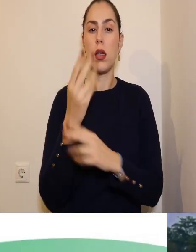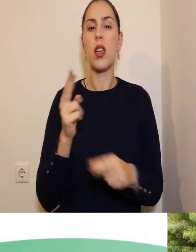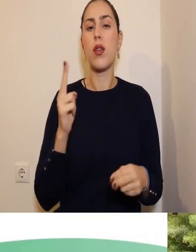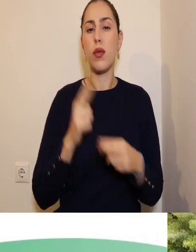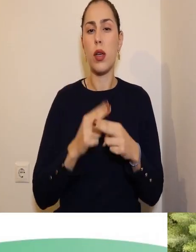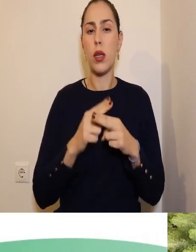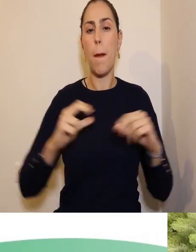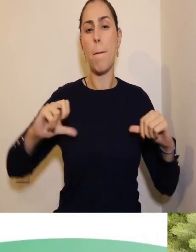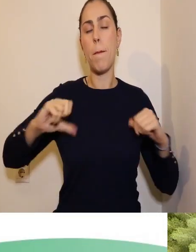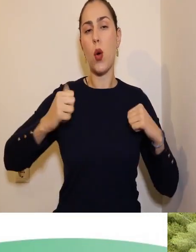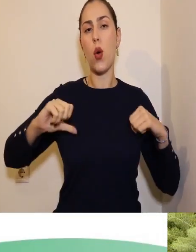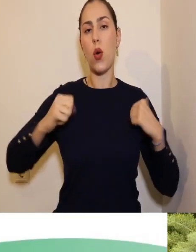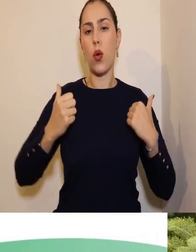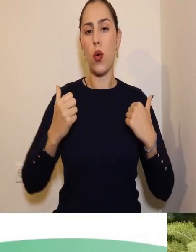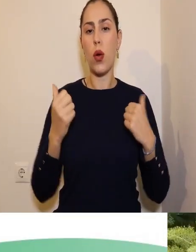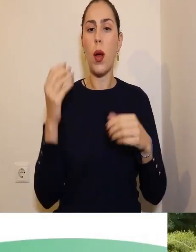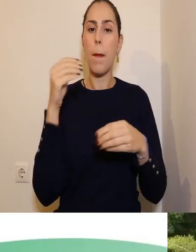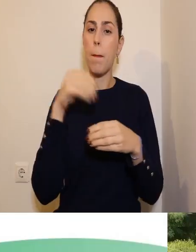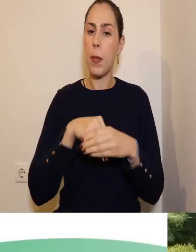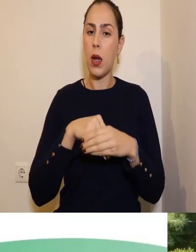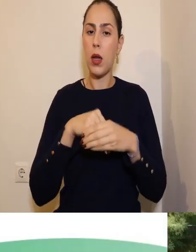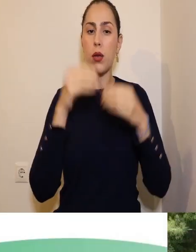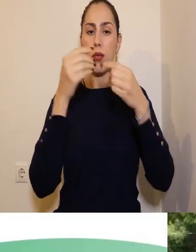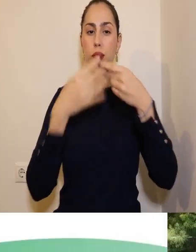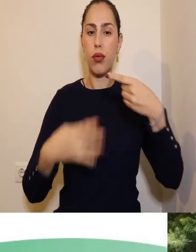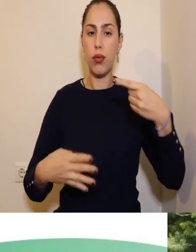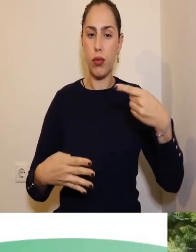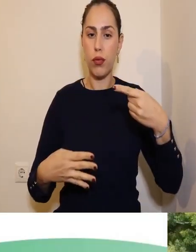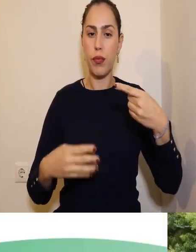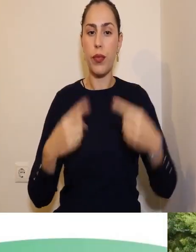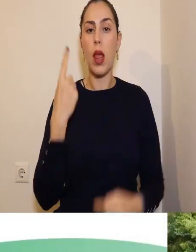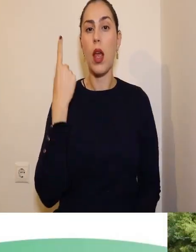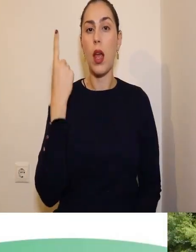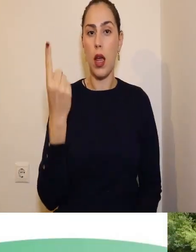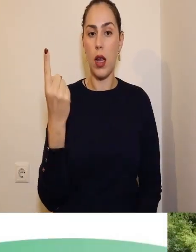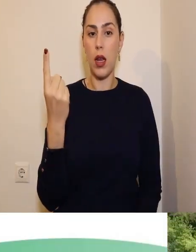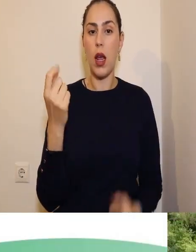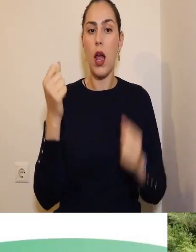Our key initiatives include: